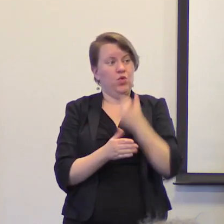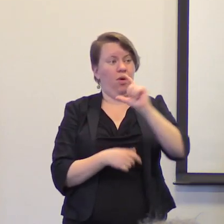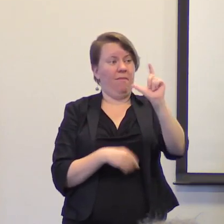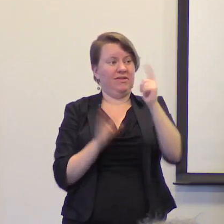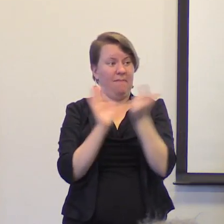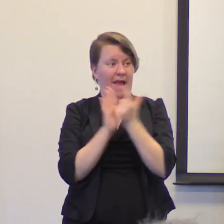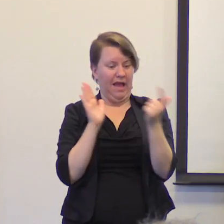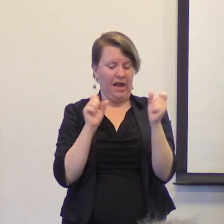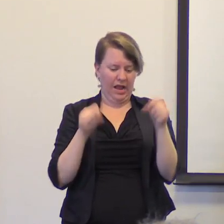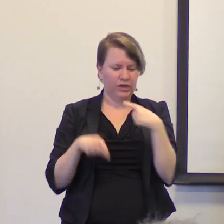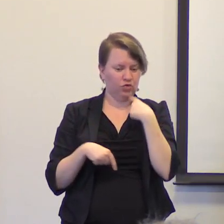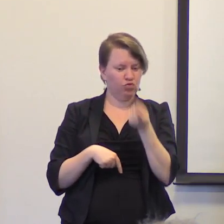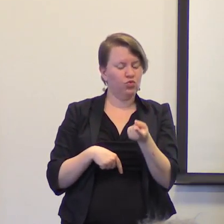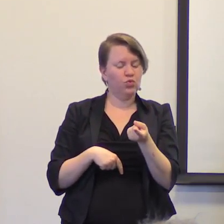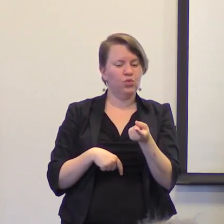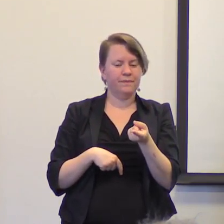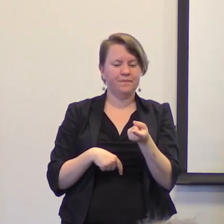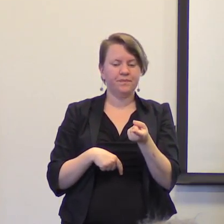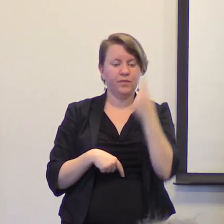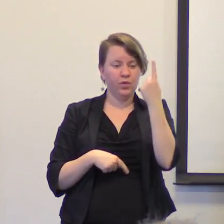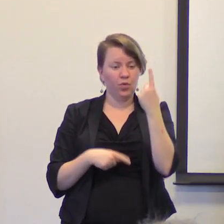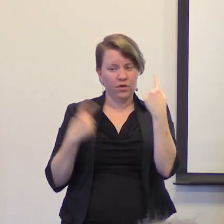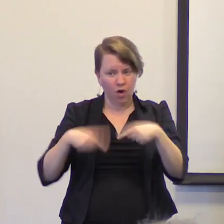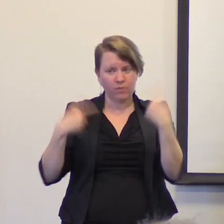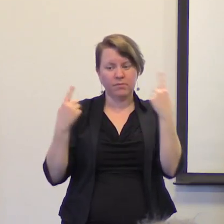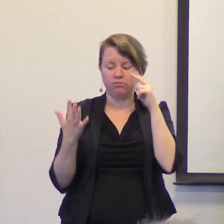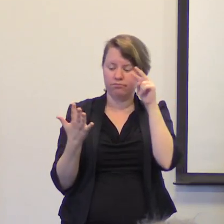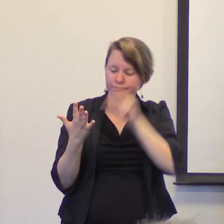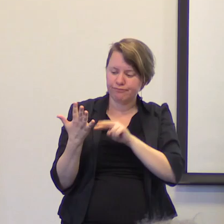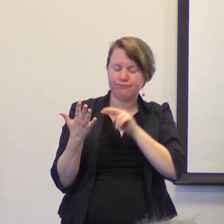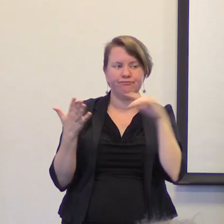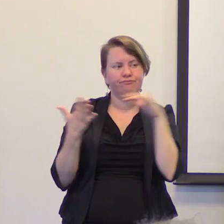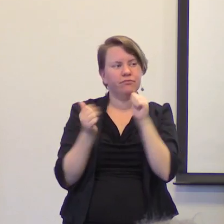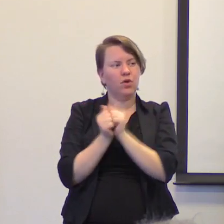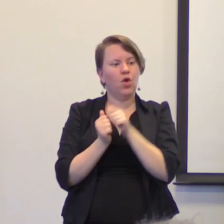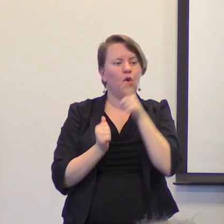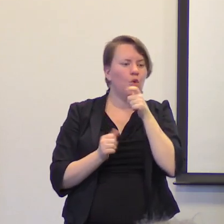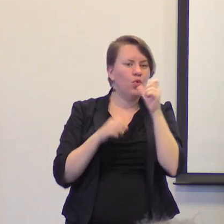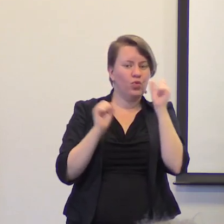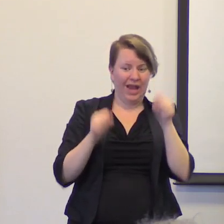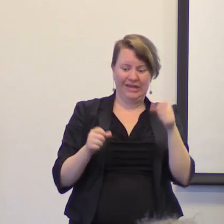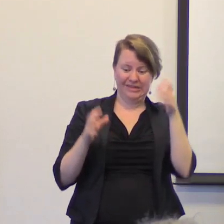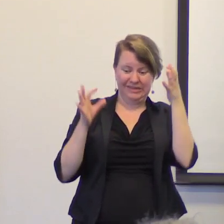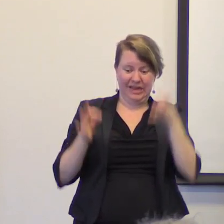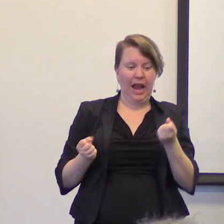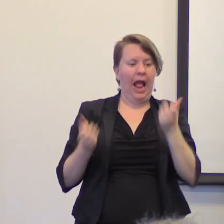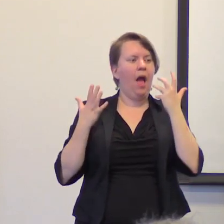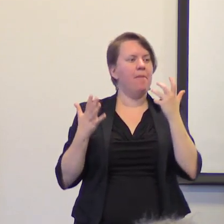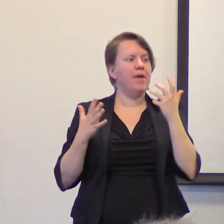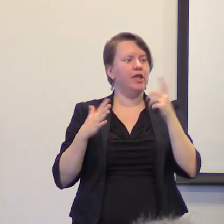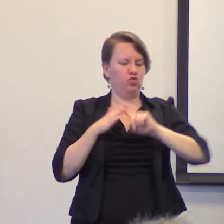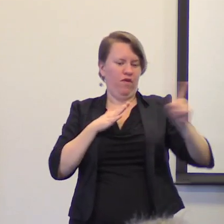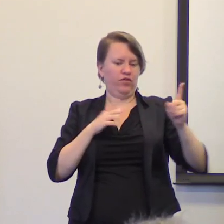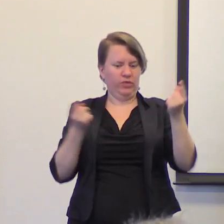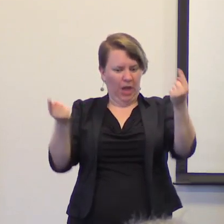I can assure you that one argument that's being looked at in cases like "Who gets to decide how many refugees come into the country?"